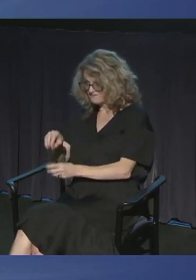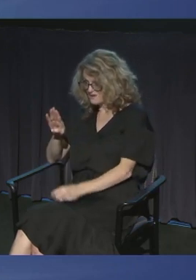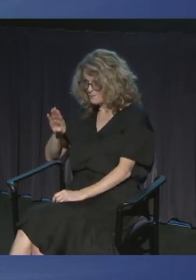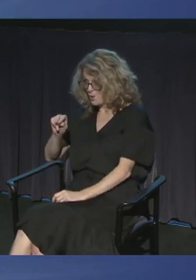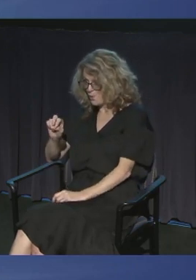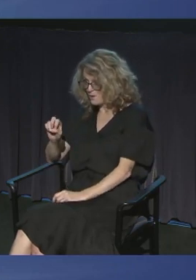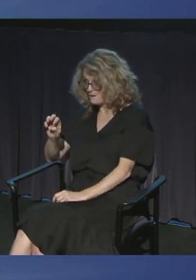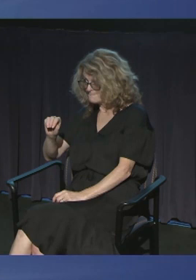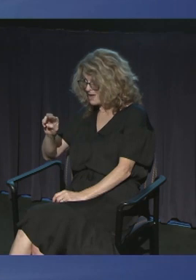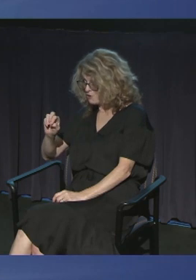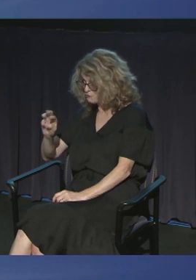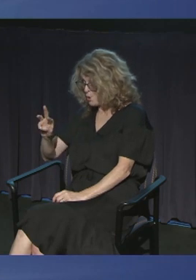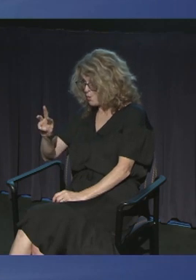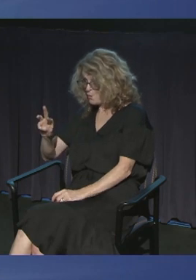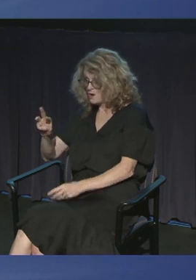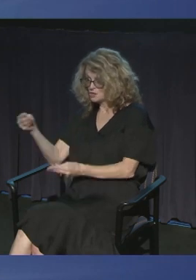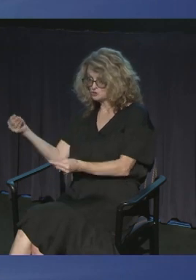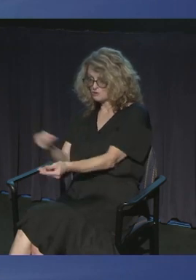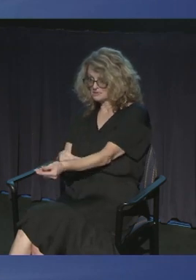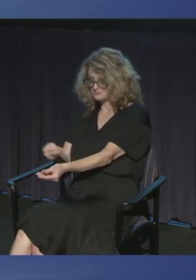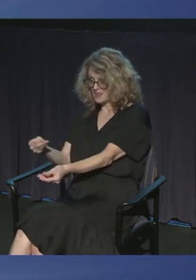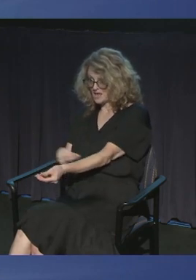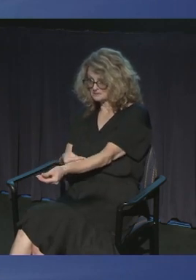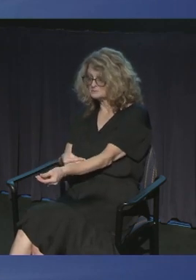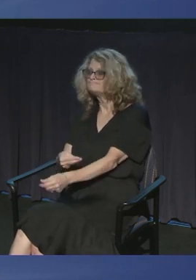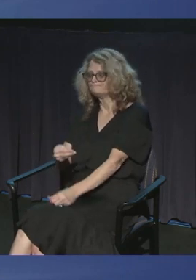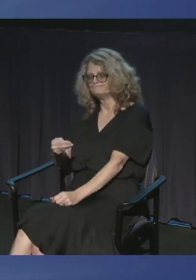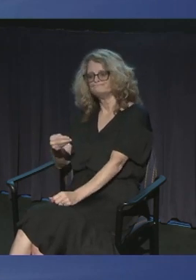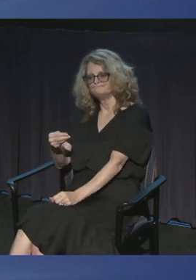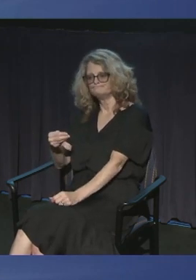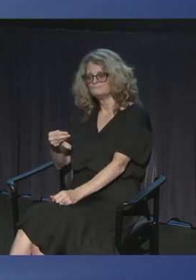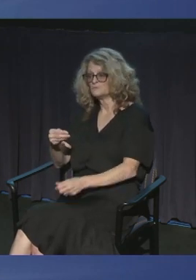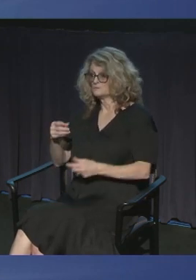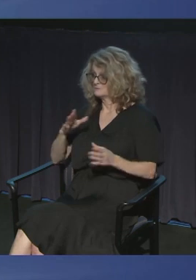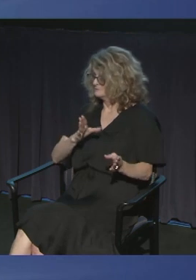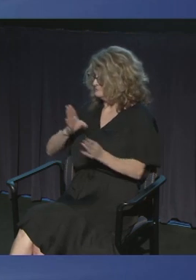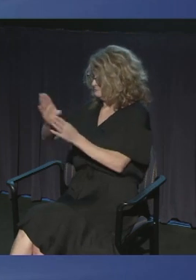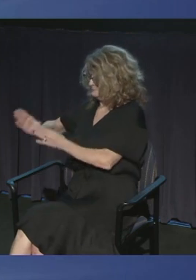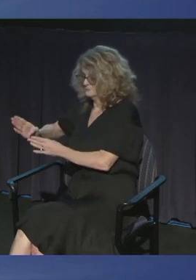SURVIVED IN THIS IS WHAT MANY OF US WHO DO BONE MARROW TRANSPLANT WILL SEE THAT THERE IS A PERCENTAGE OF MICE THAT WILL SURVIVE SO-CALLED LETHAL RADIATION. SHE WAS INTERESTED